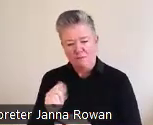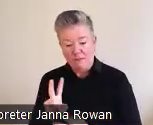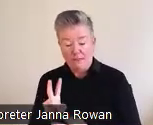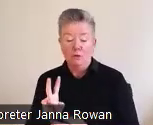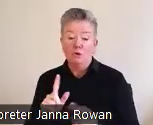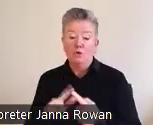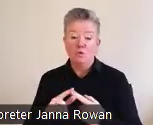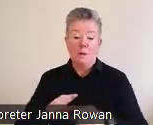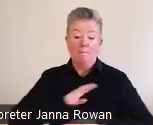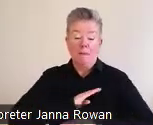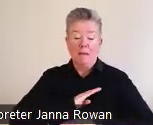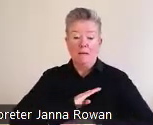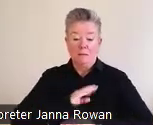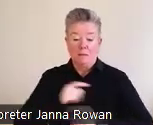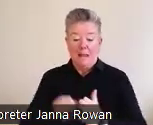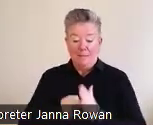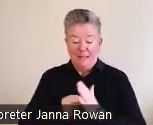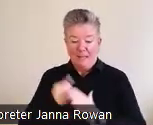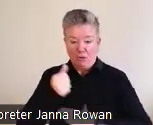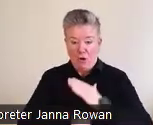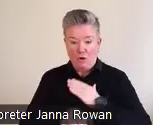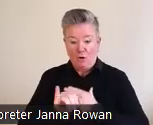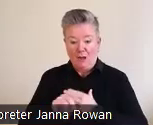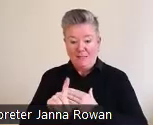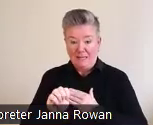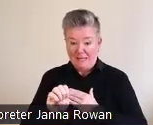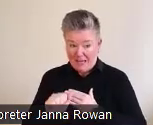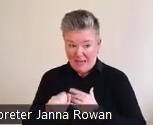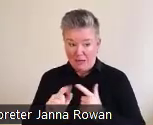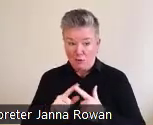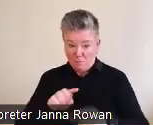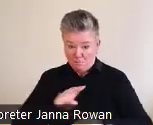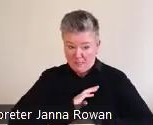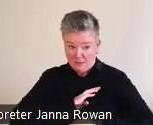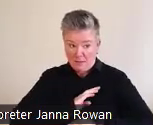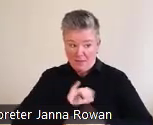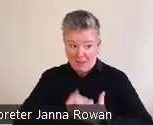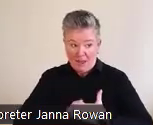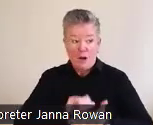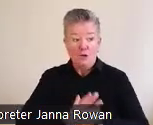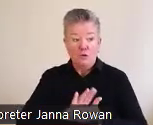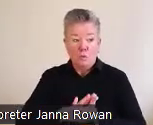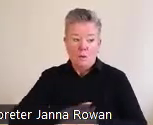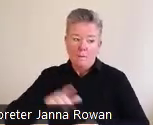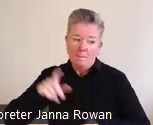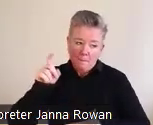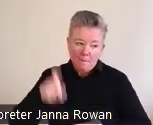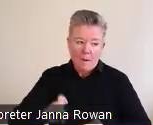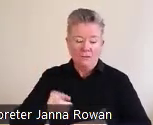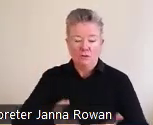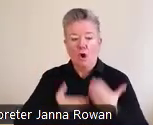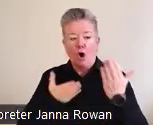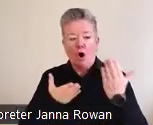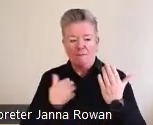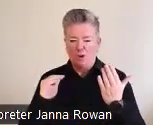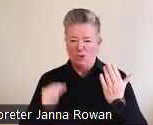the obligation under IDEA, a school must offer a child